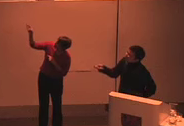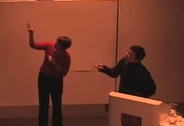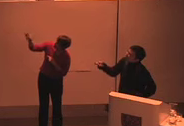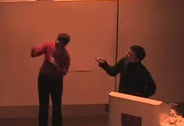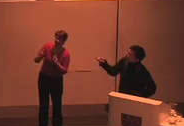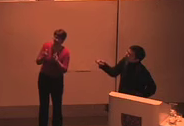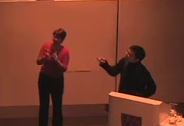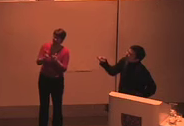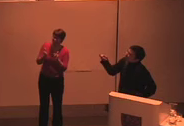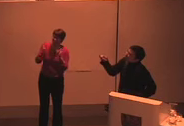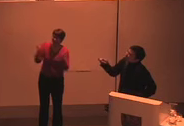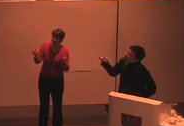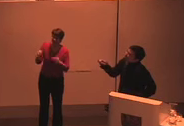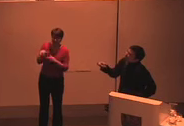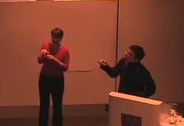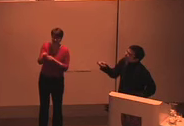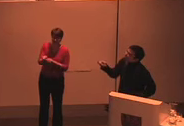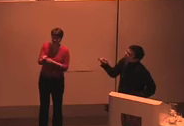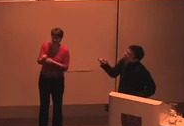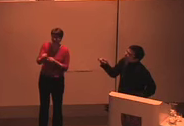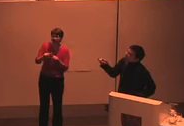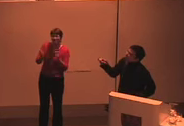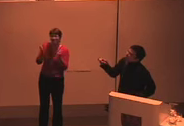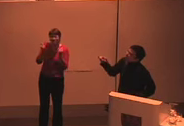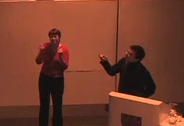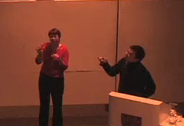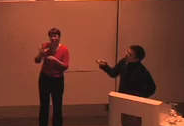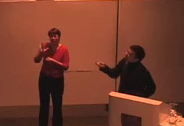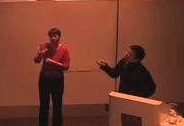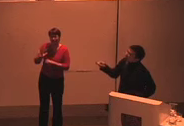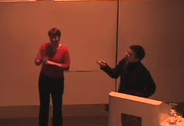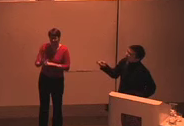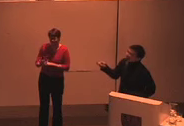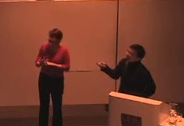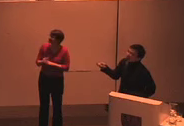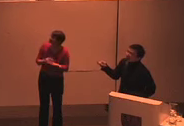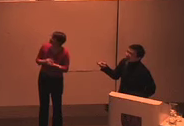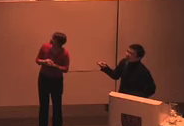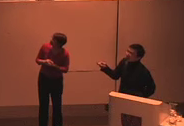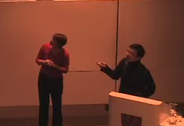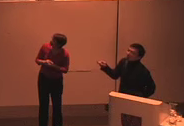but it has many, many openings. And the inside of this big box is outside.